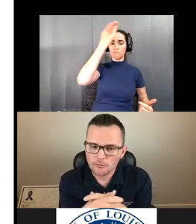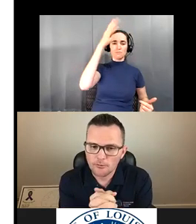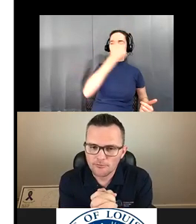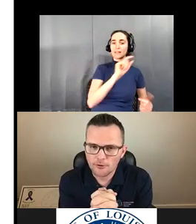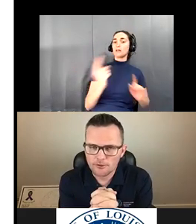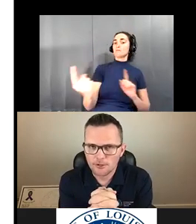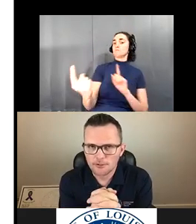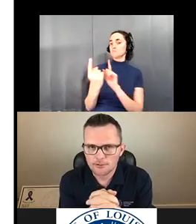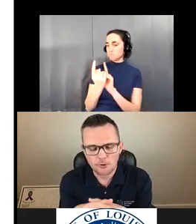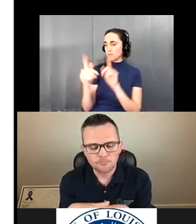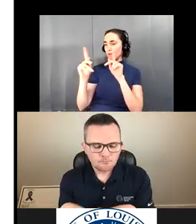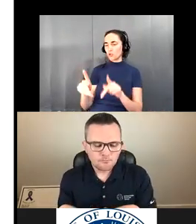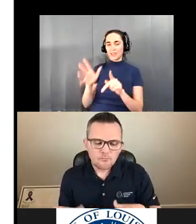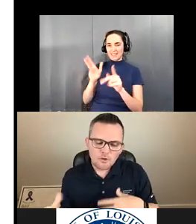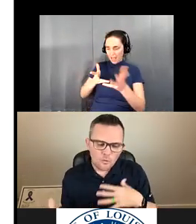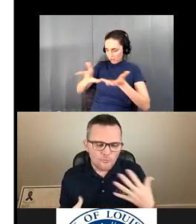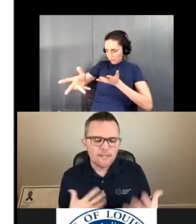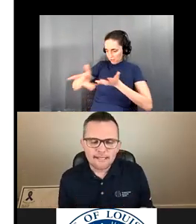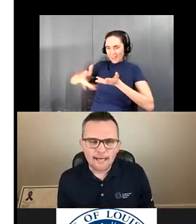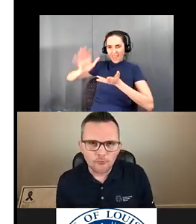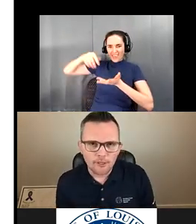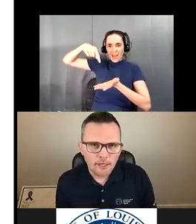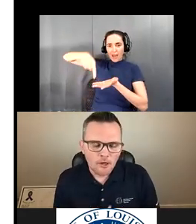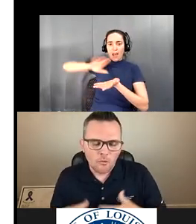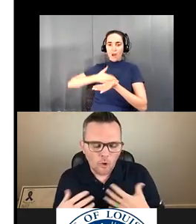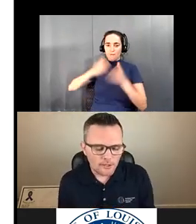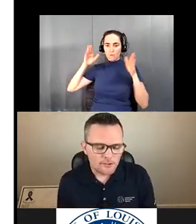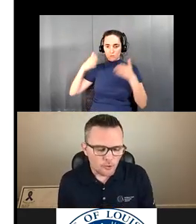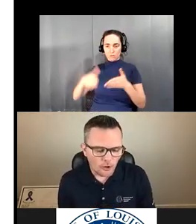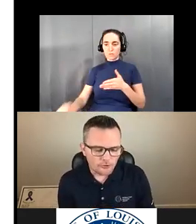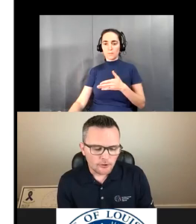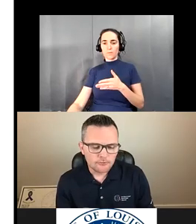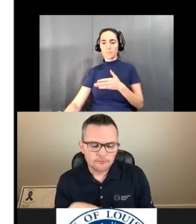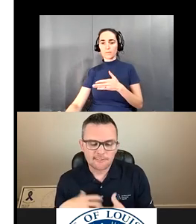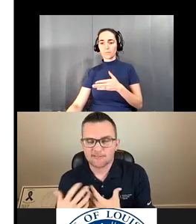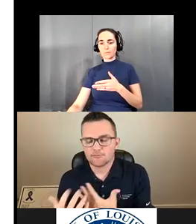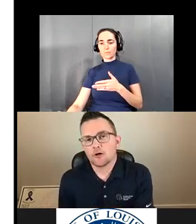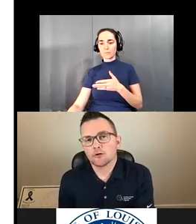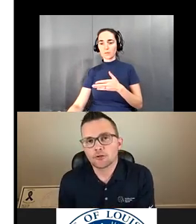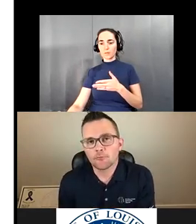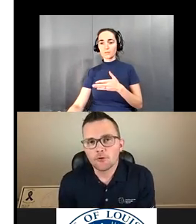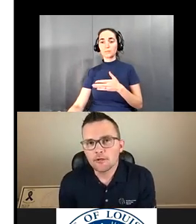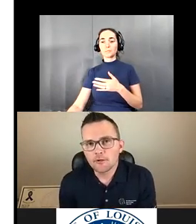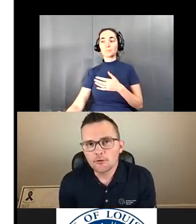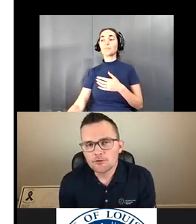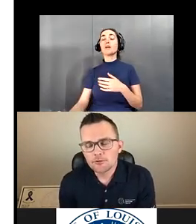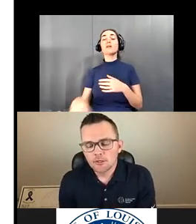what we focus on so when we did that we wanted to also talk to community members.